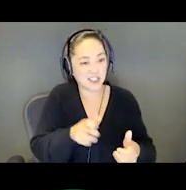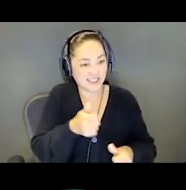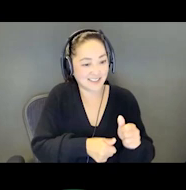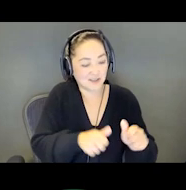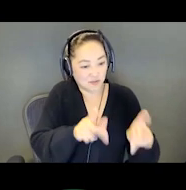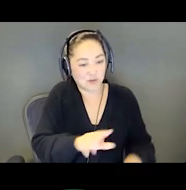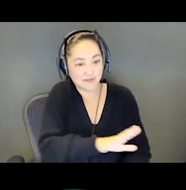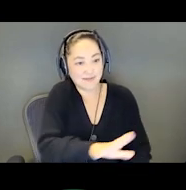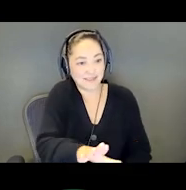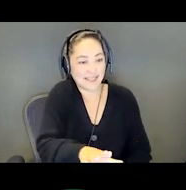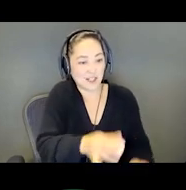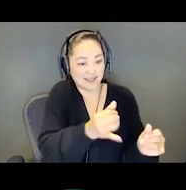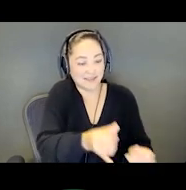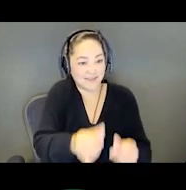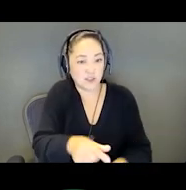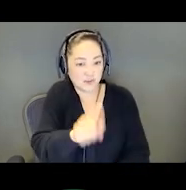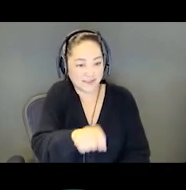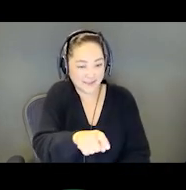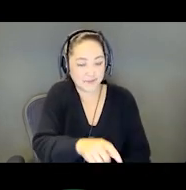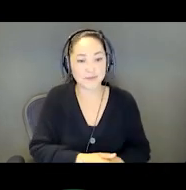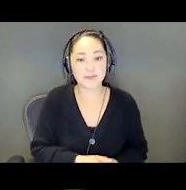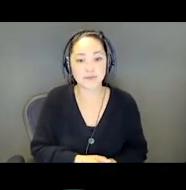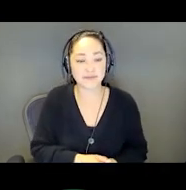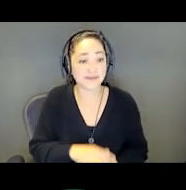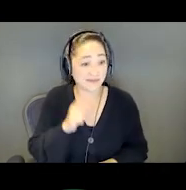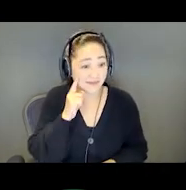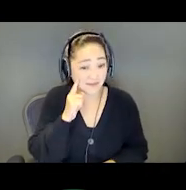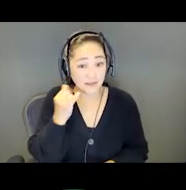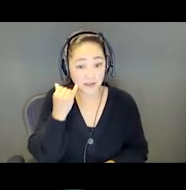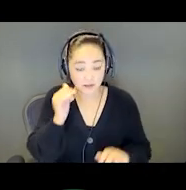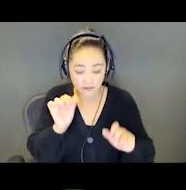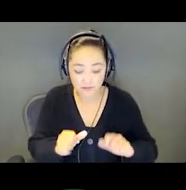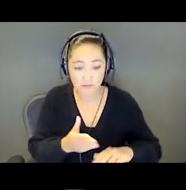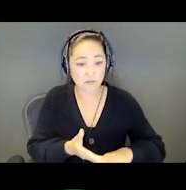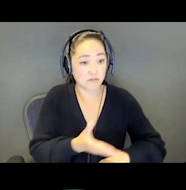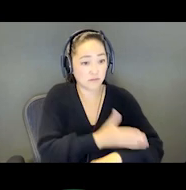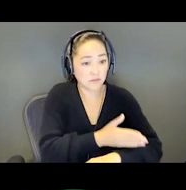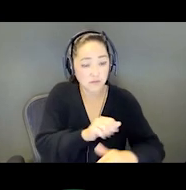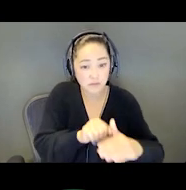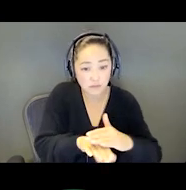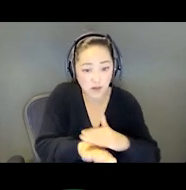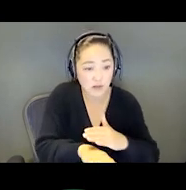I firmly believe that in Accessibility requires a multi-faceted approach. In my variant experiences,